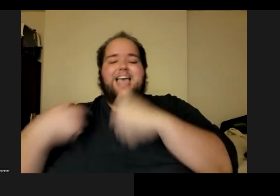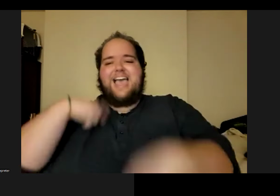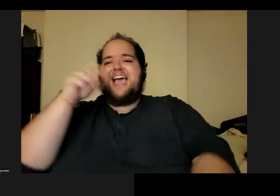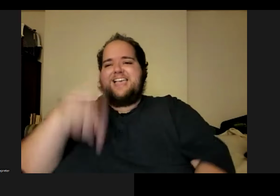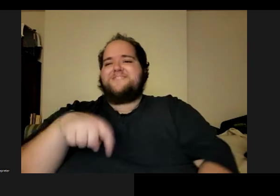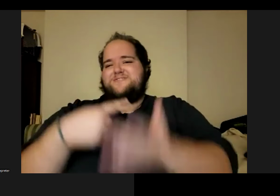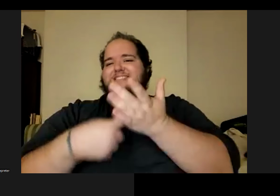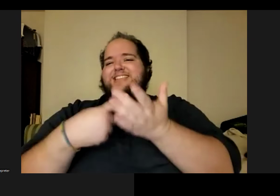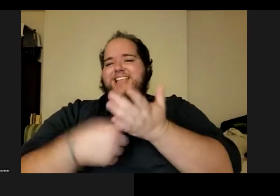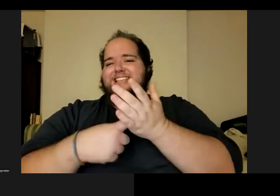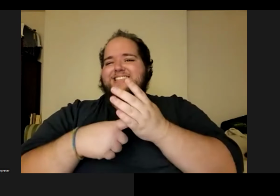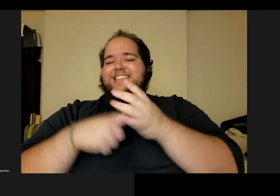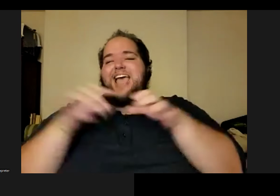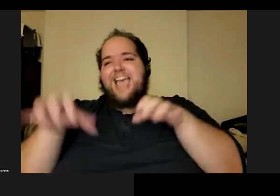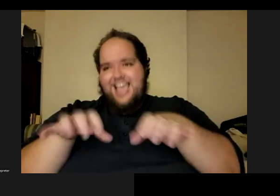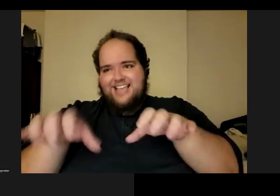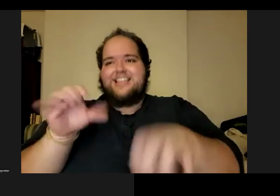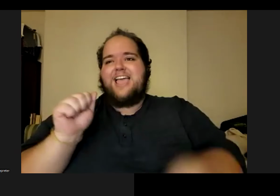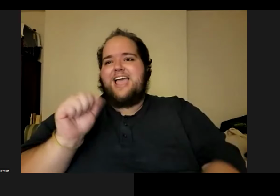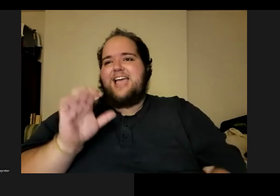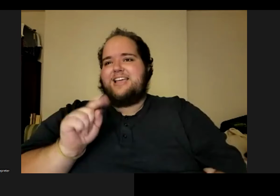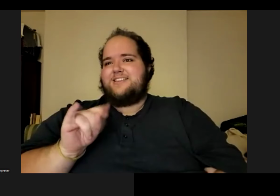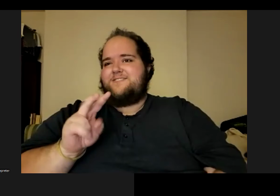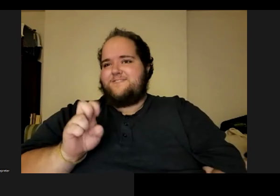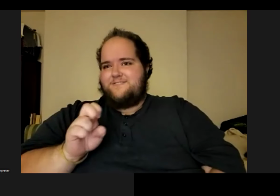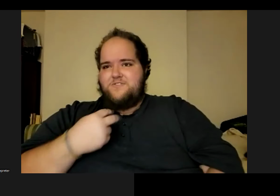This is so important. in…